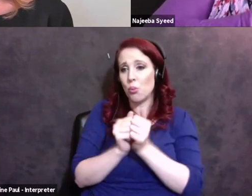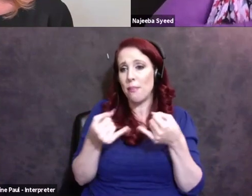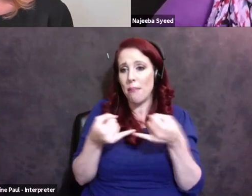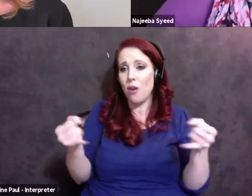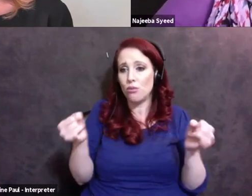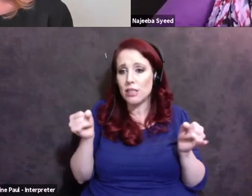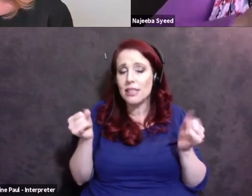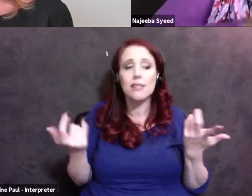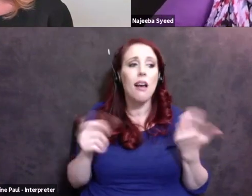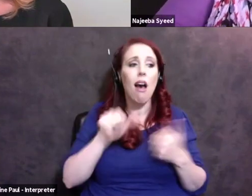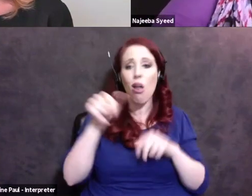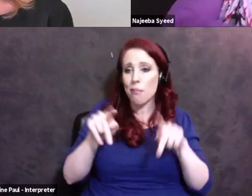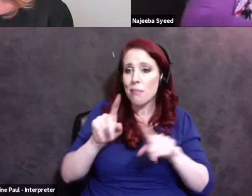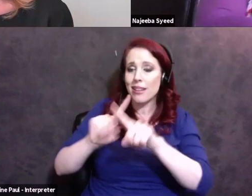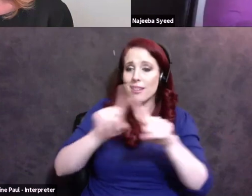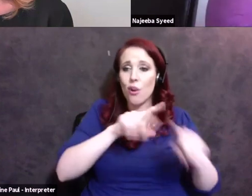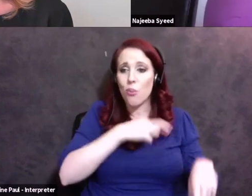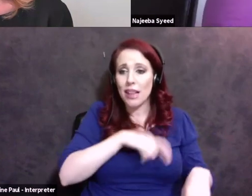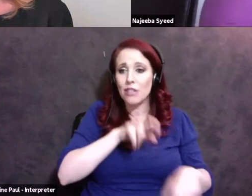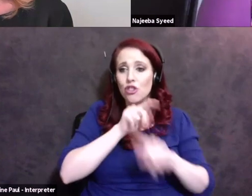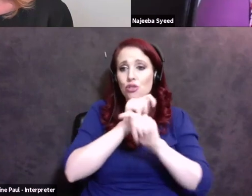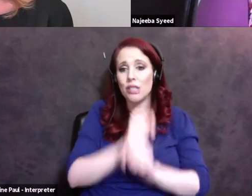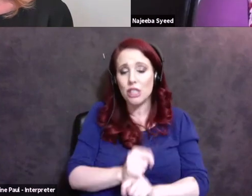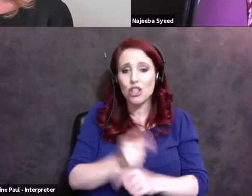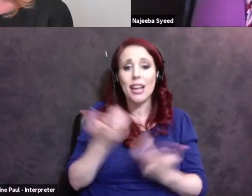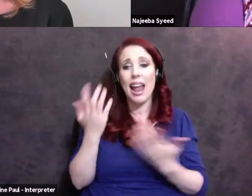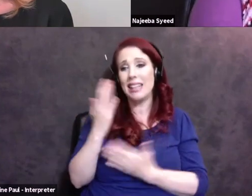There are other people of other religious traditions and also folks who just generally